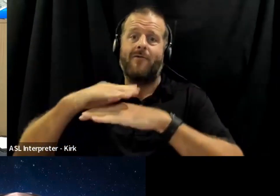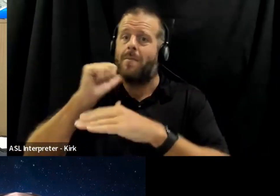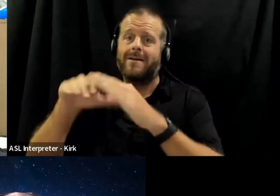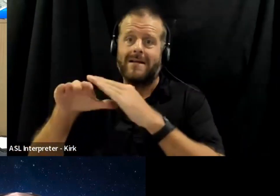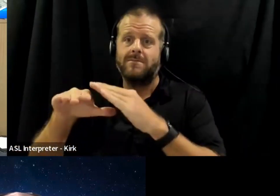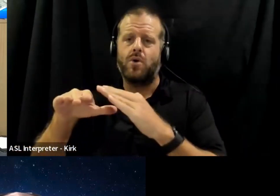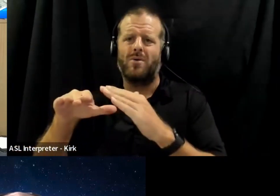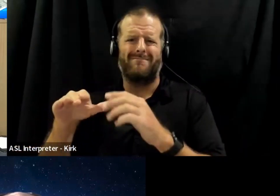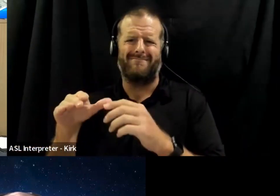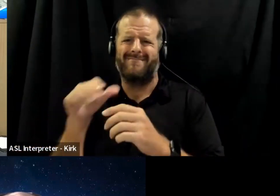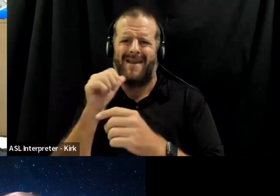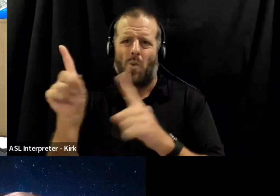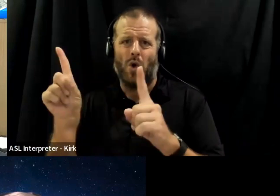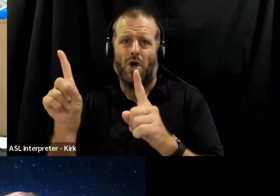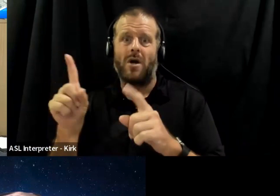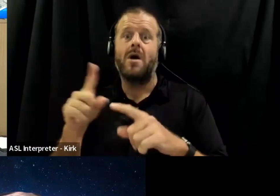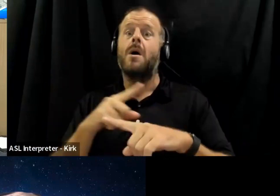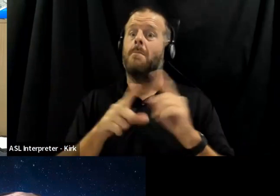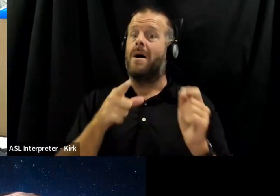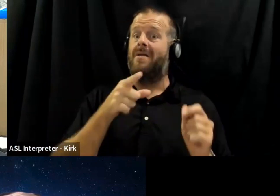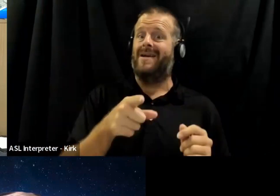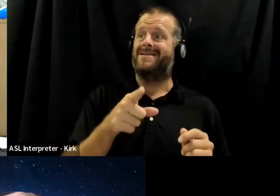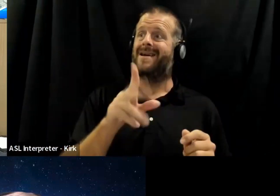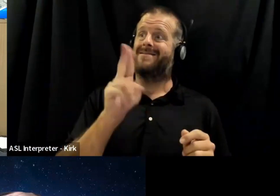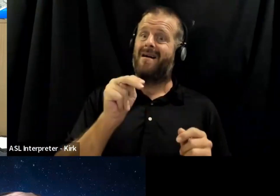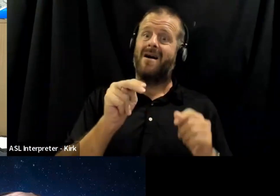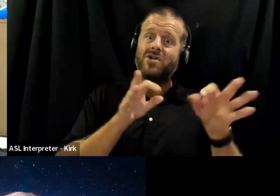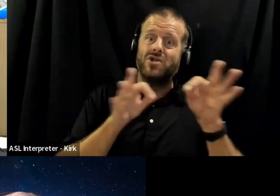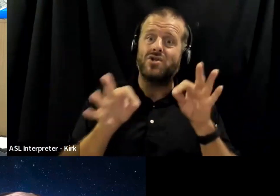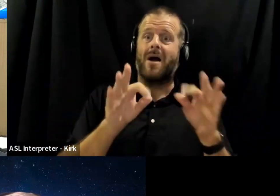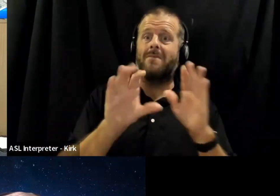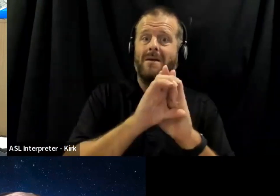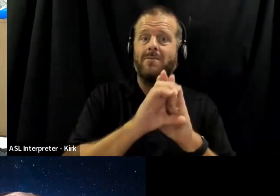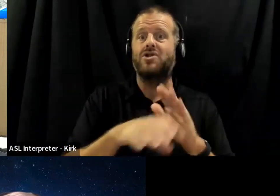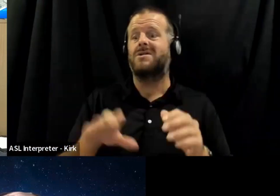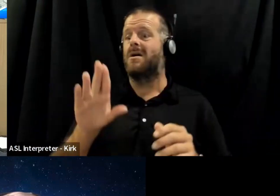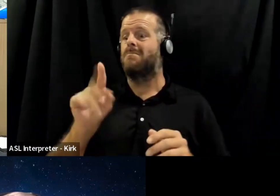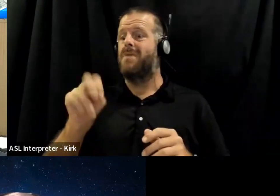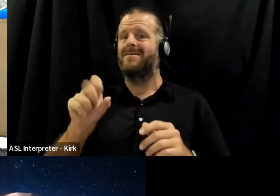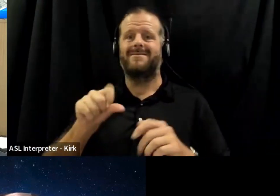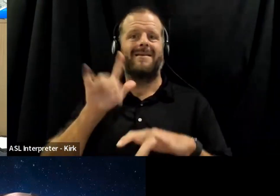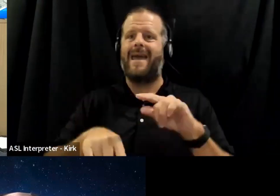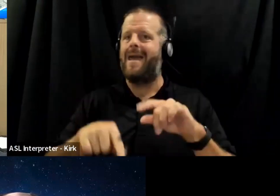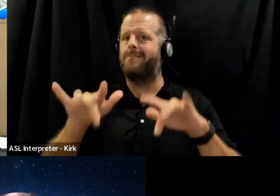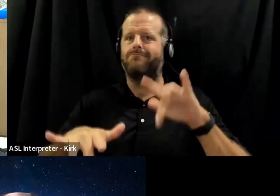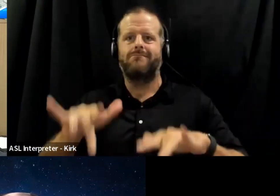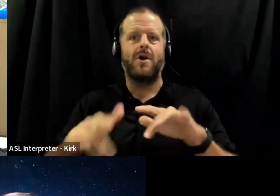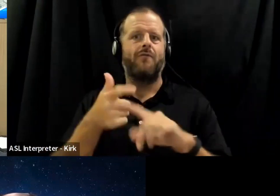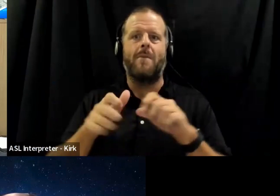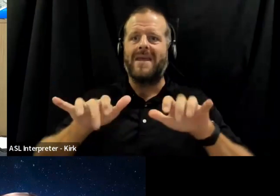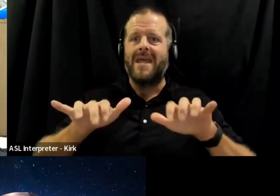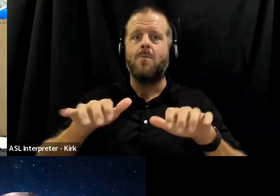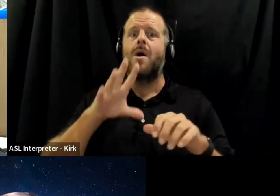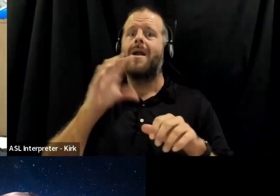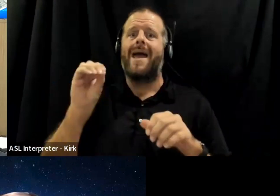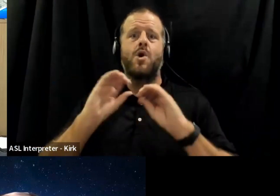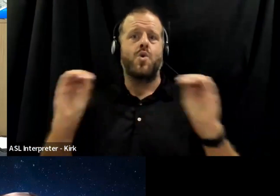platform has undescribed images, buttons that can't be reached from the keyboard, and it doesn't have heading structure. That way you're not just